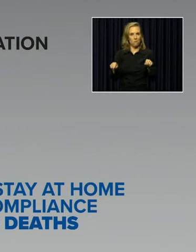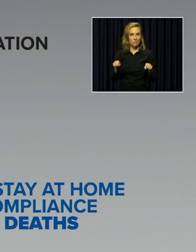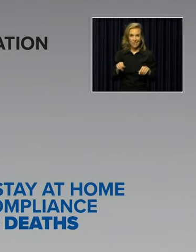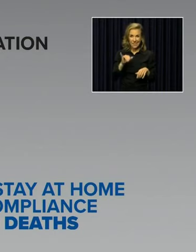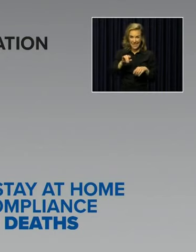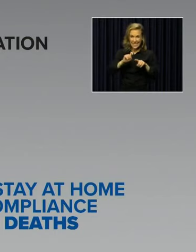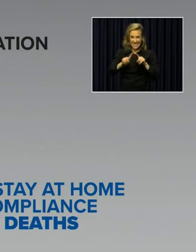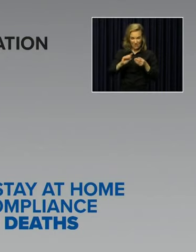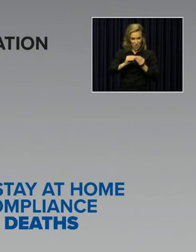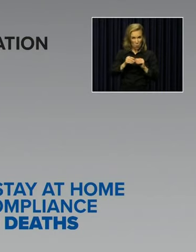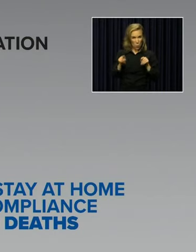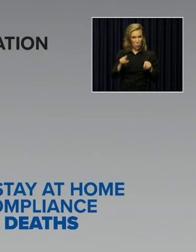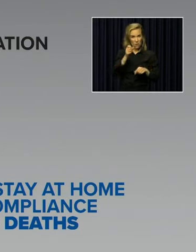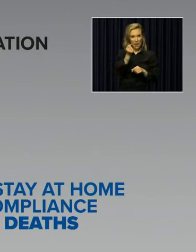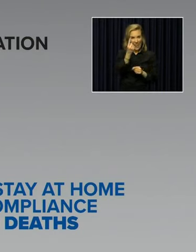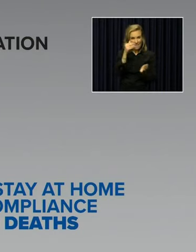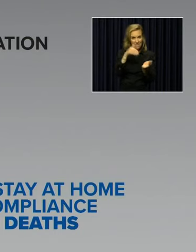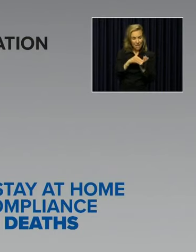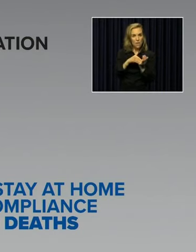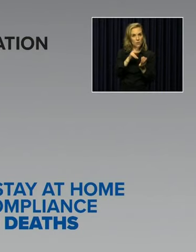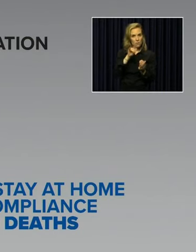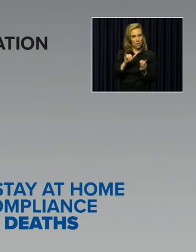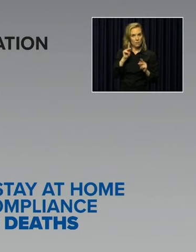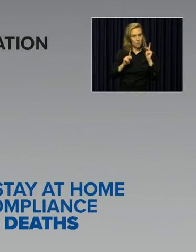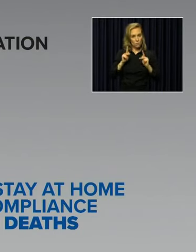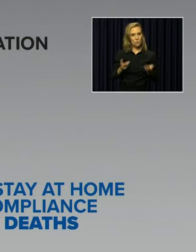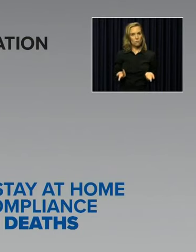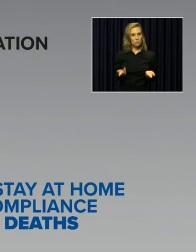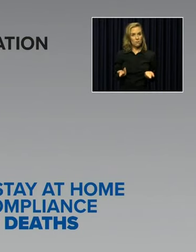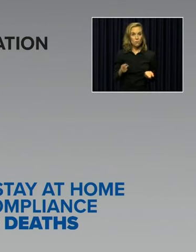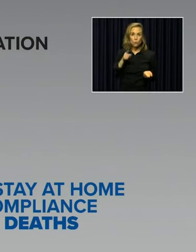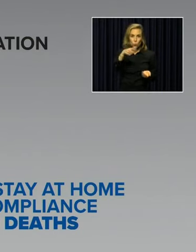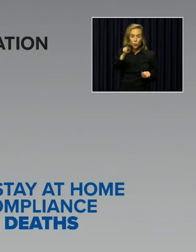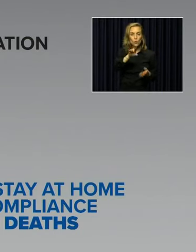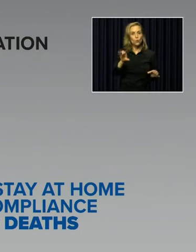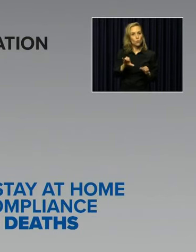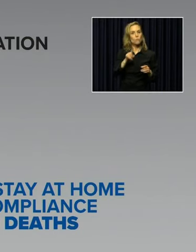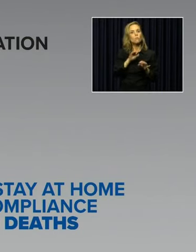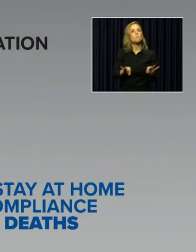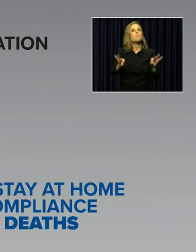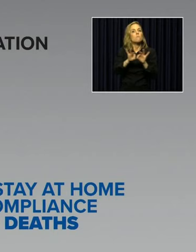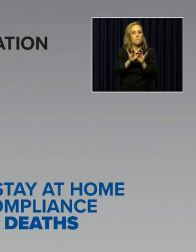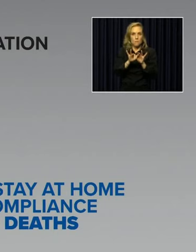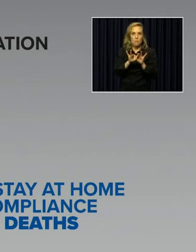DIFFERENCE BETWEEN SOMEBODY BEING WITH US THREE MONTHS FROM